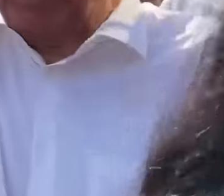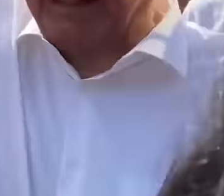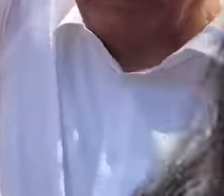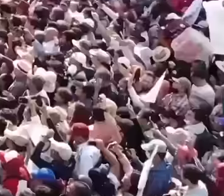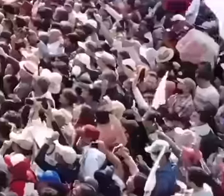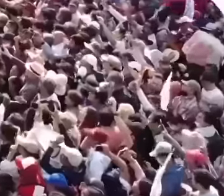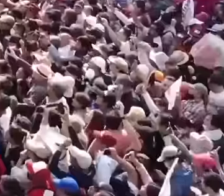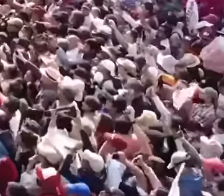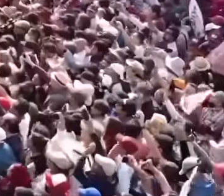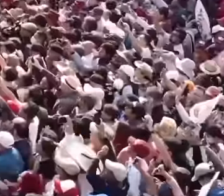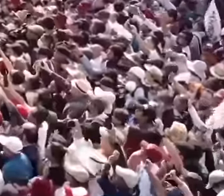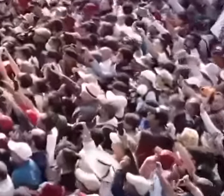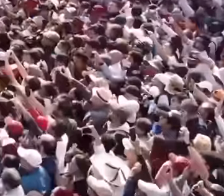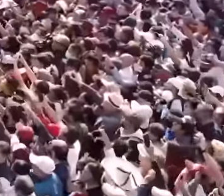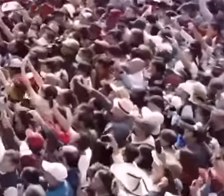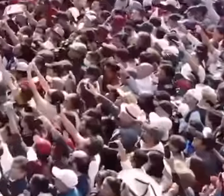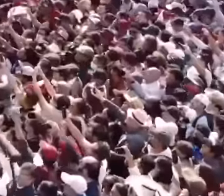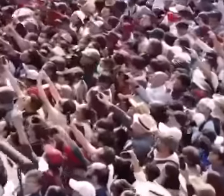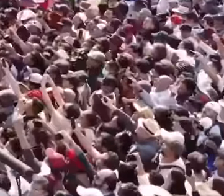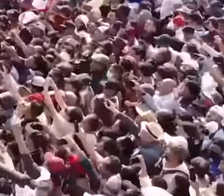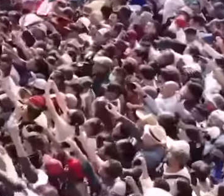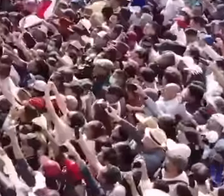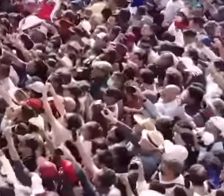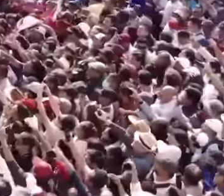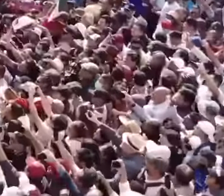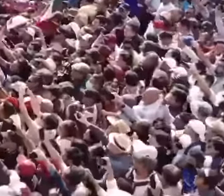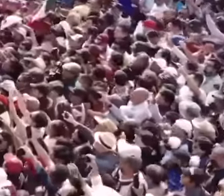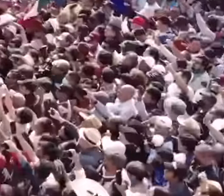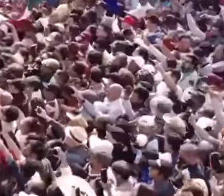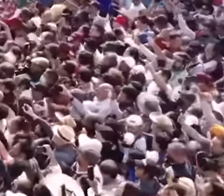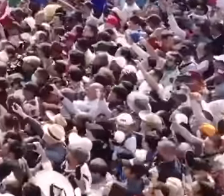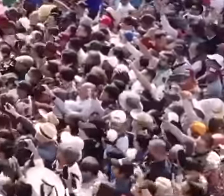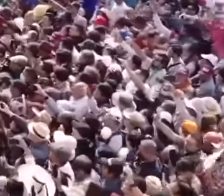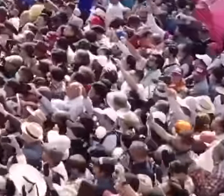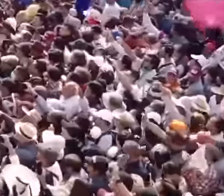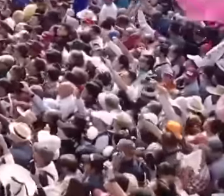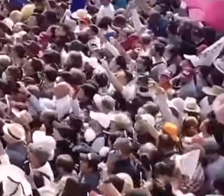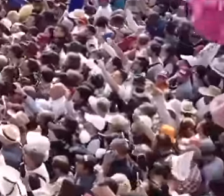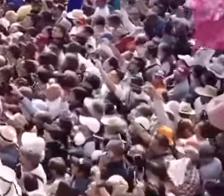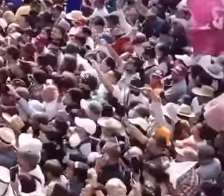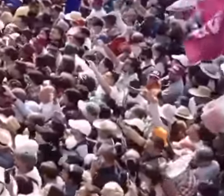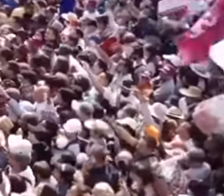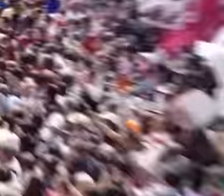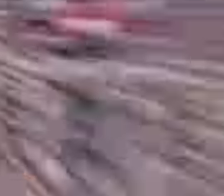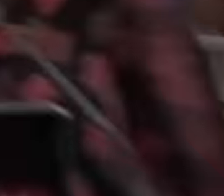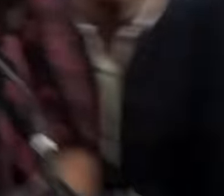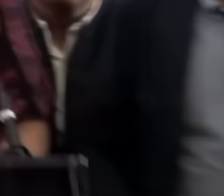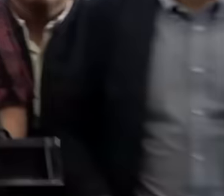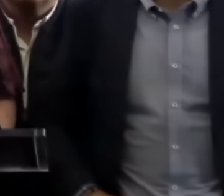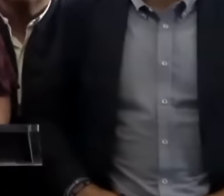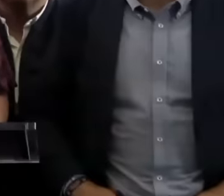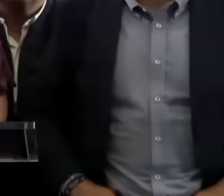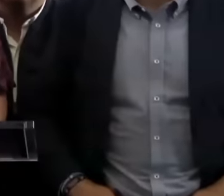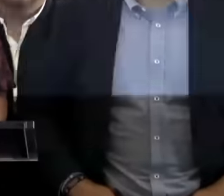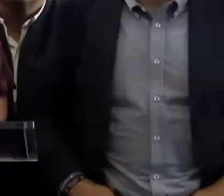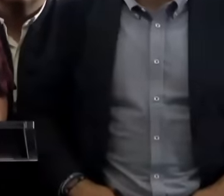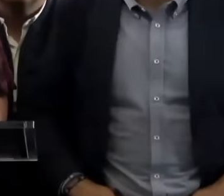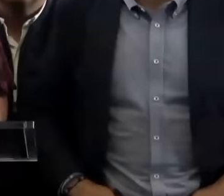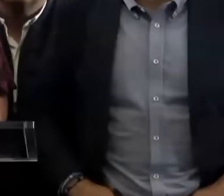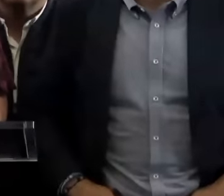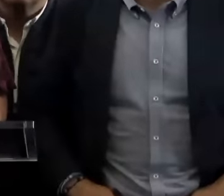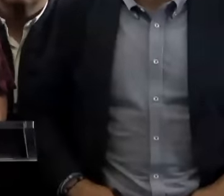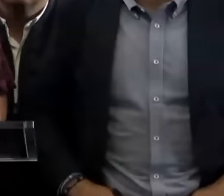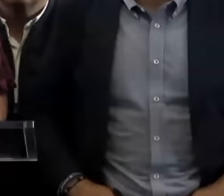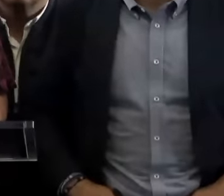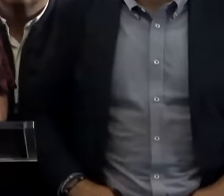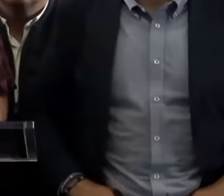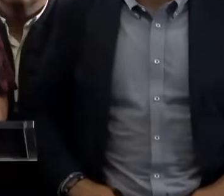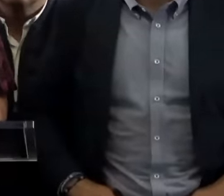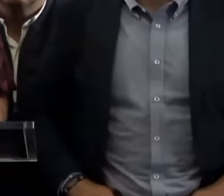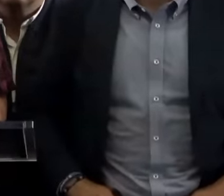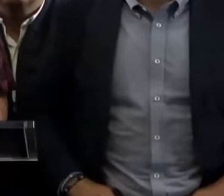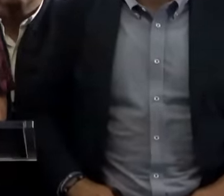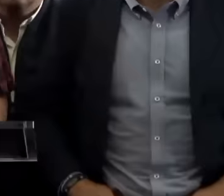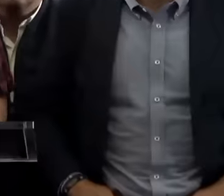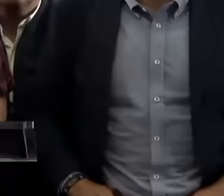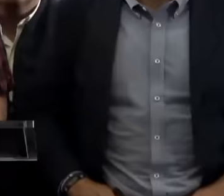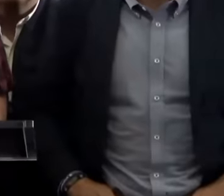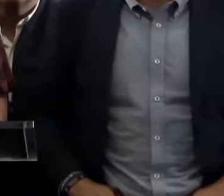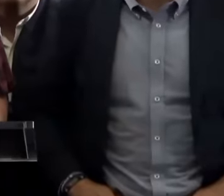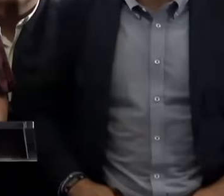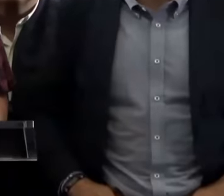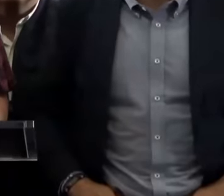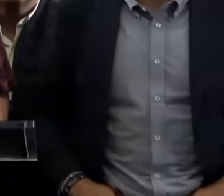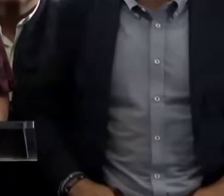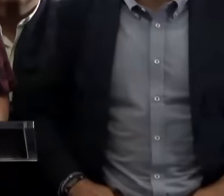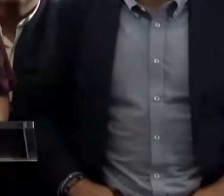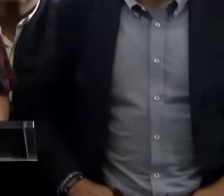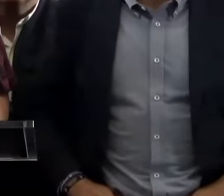paid for, for their part, the opponents are looking for a way to count the vote for